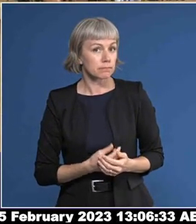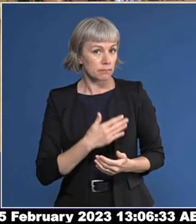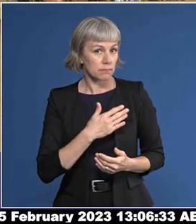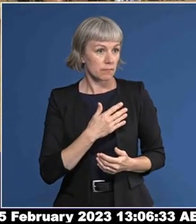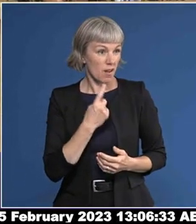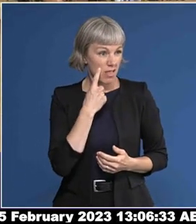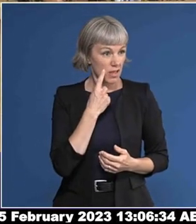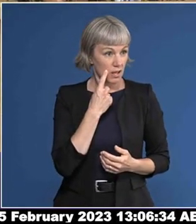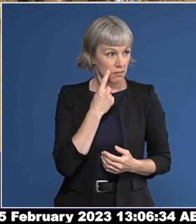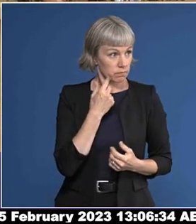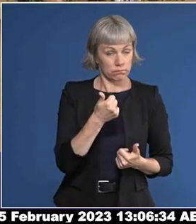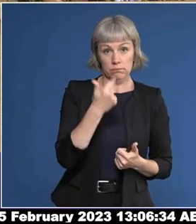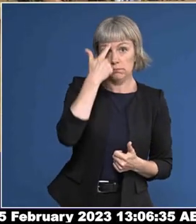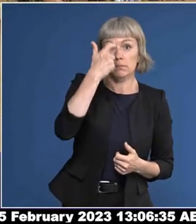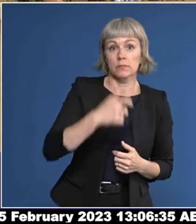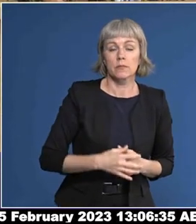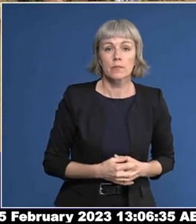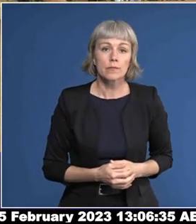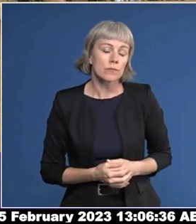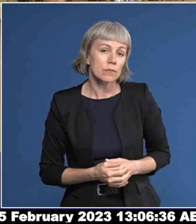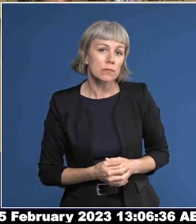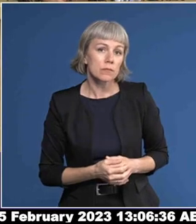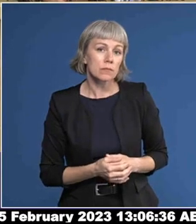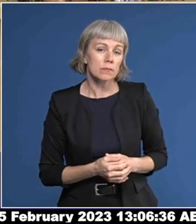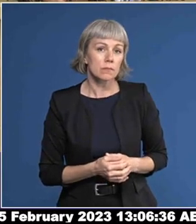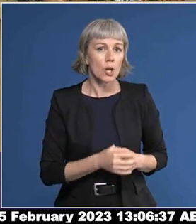I think reporting diversity in relation to the number of people with disability, the